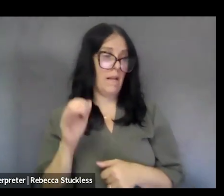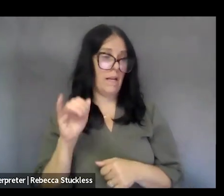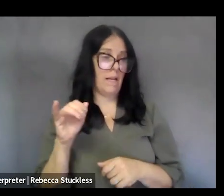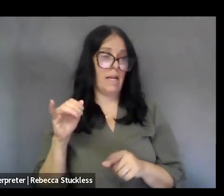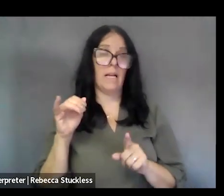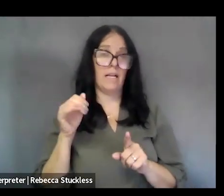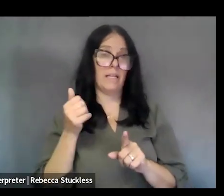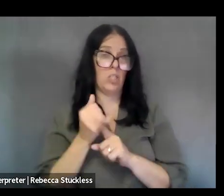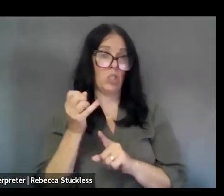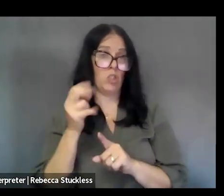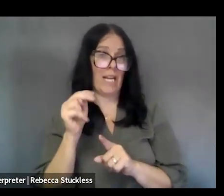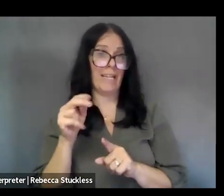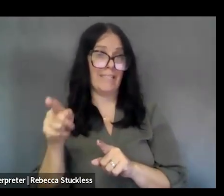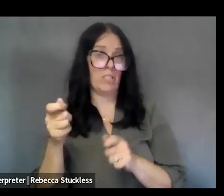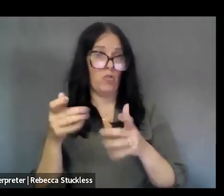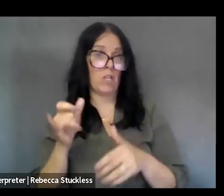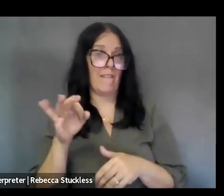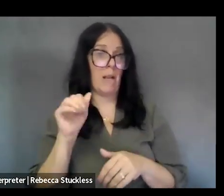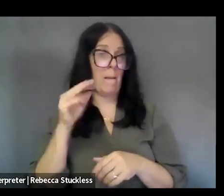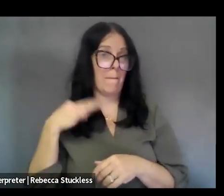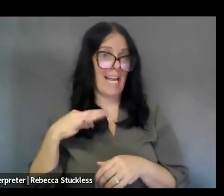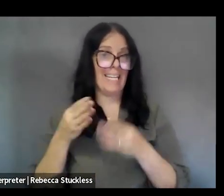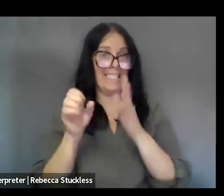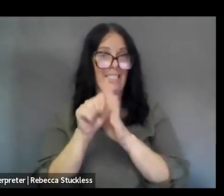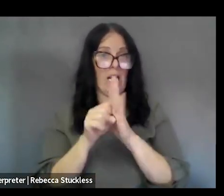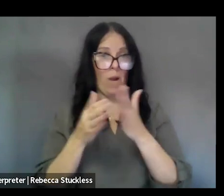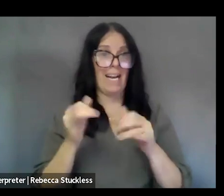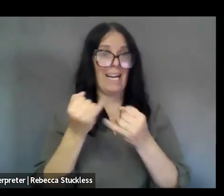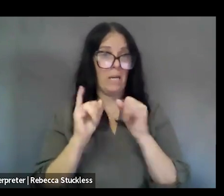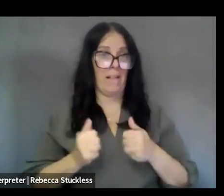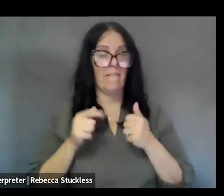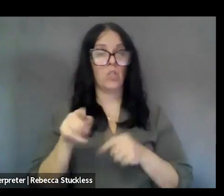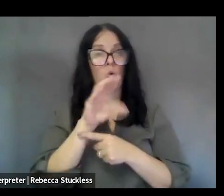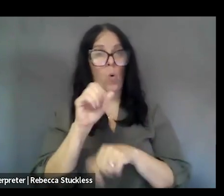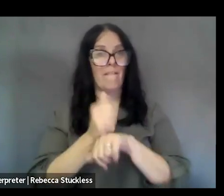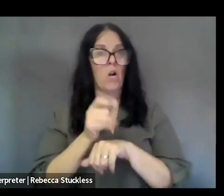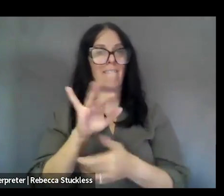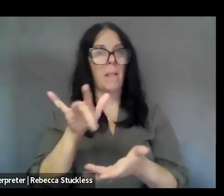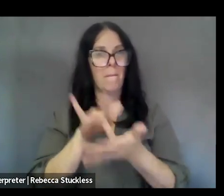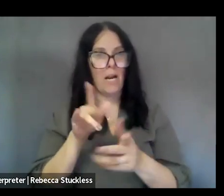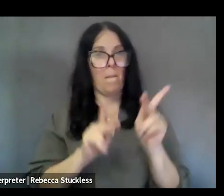Independent Living Council and is the co-founder of the Middle People Project, a nonprofit that